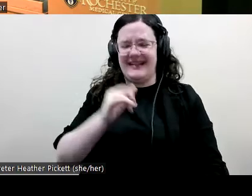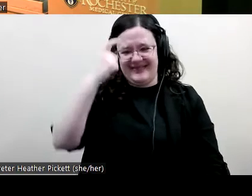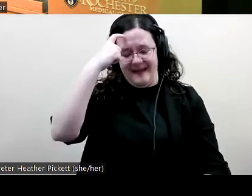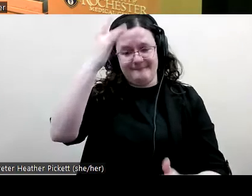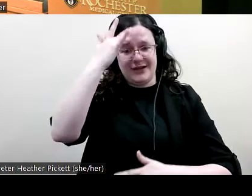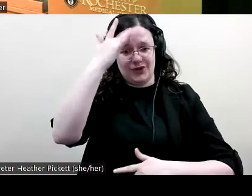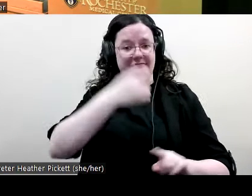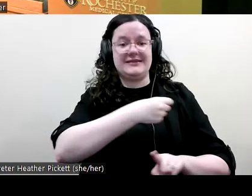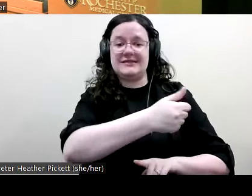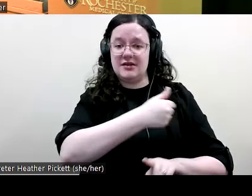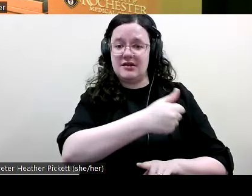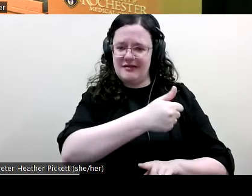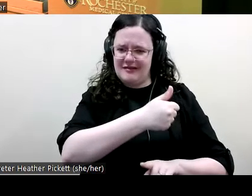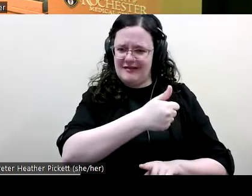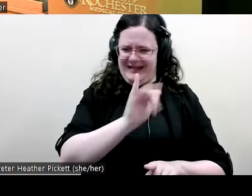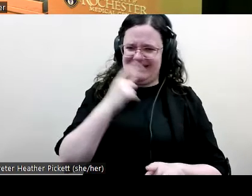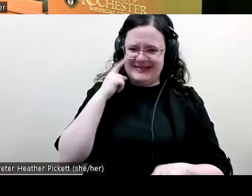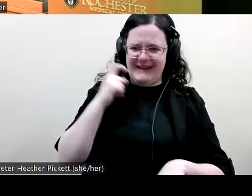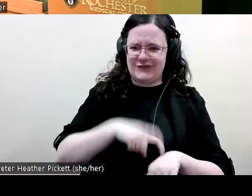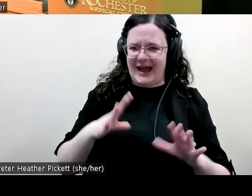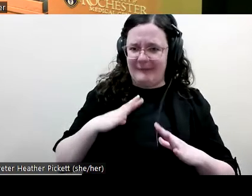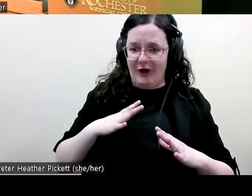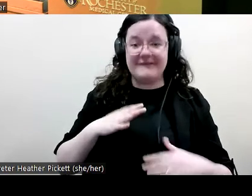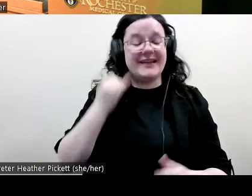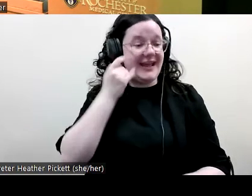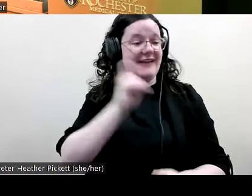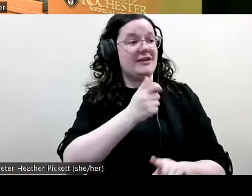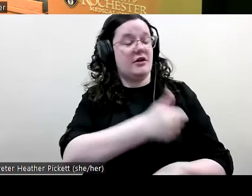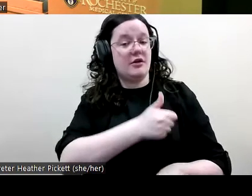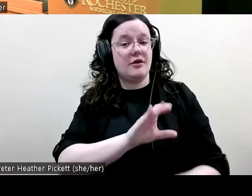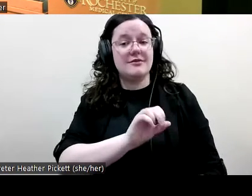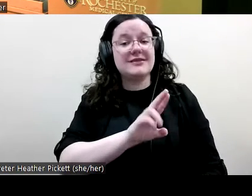or cancer treatment or whatever um and so those kinds of things also happen to families which